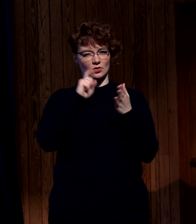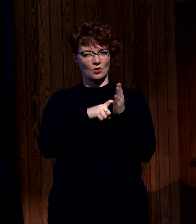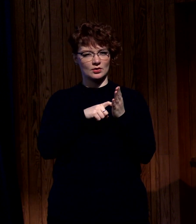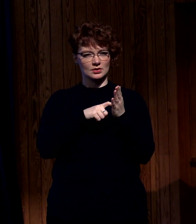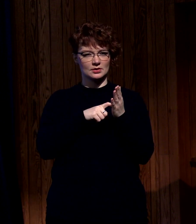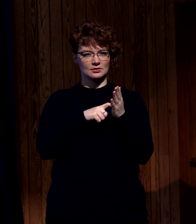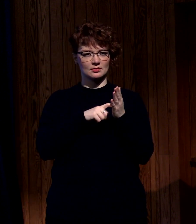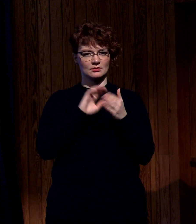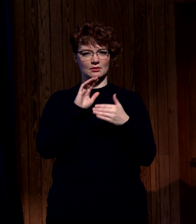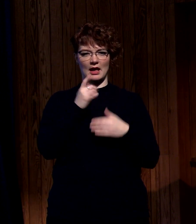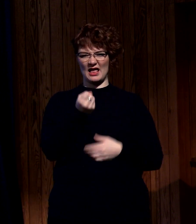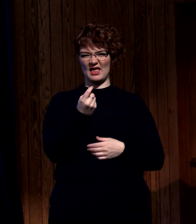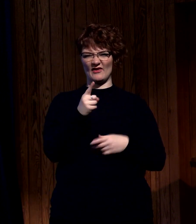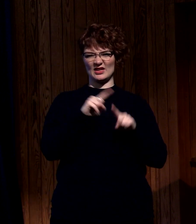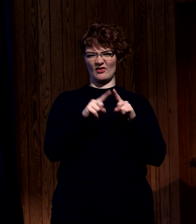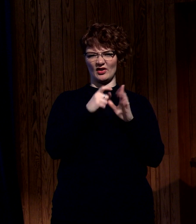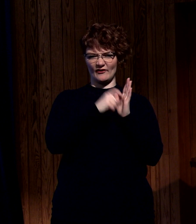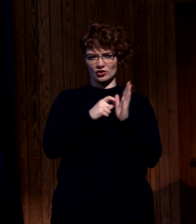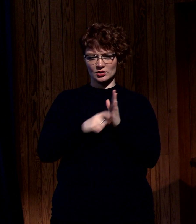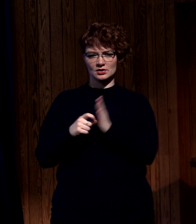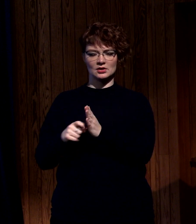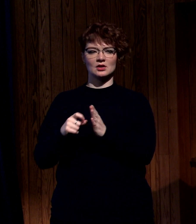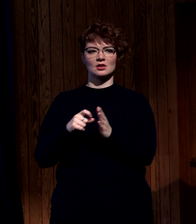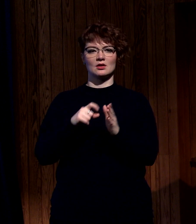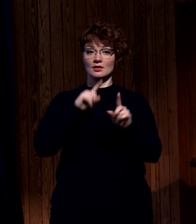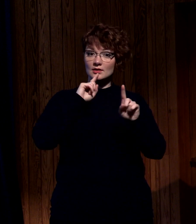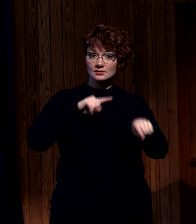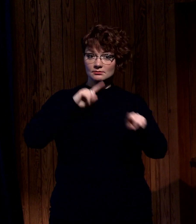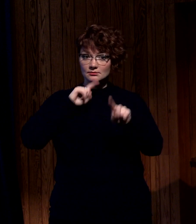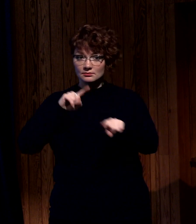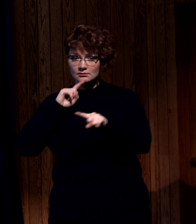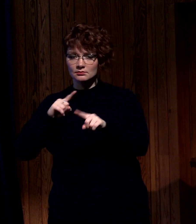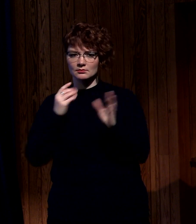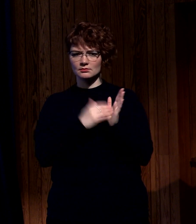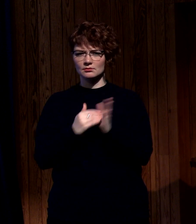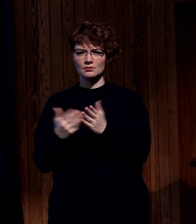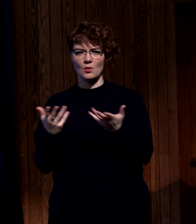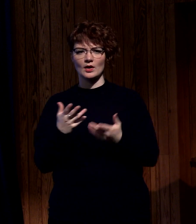these 11, verses, the repeated command is to remain it's to